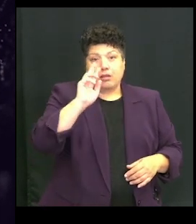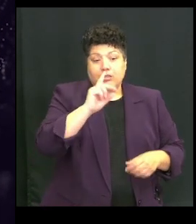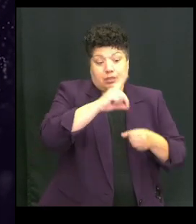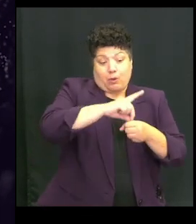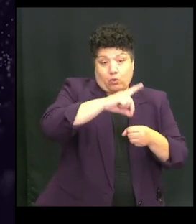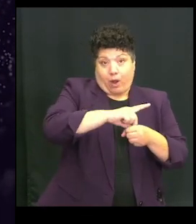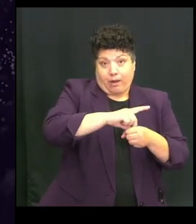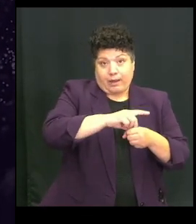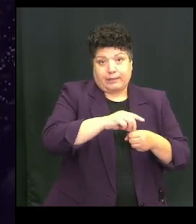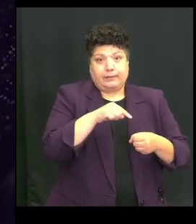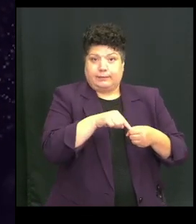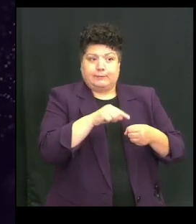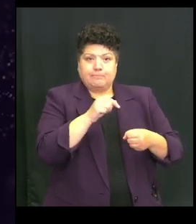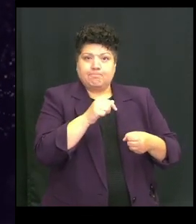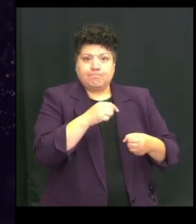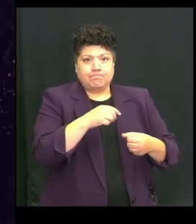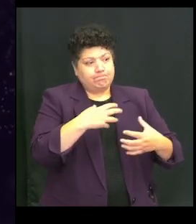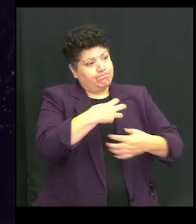that varies across election results.